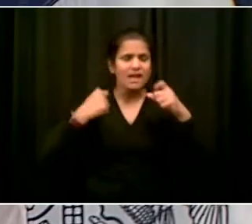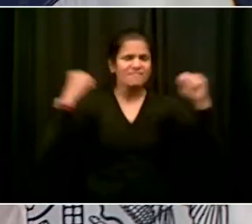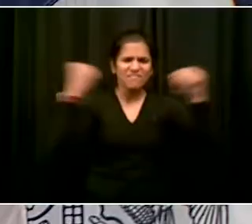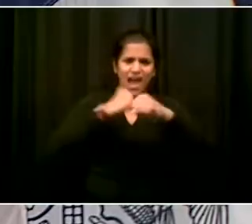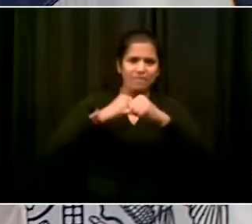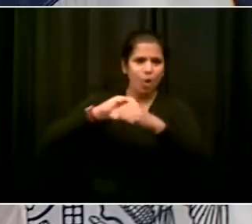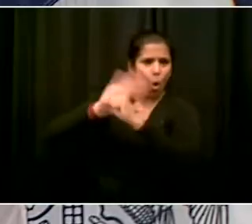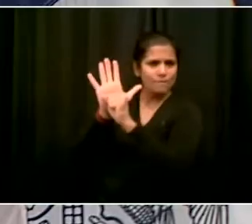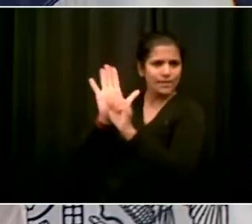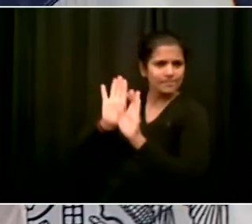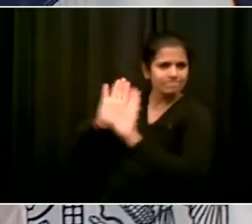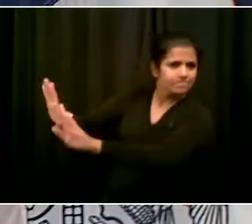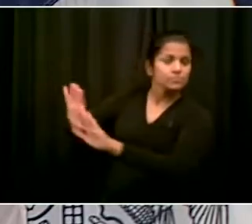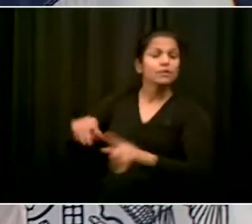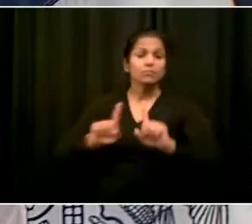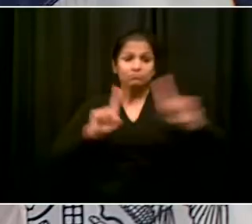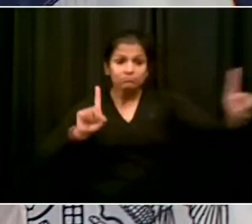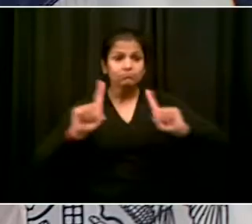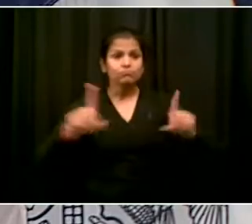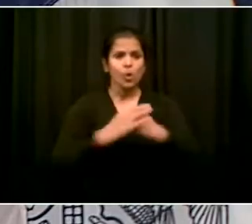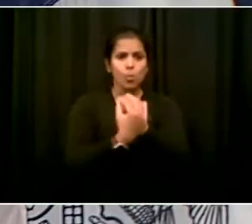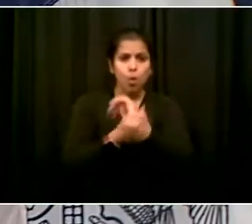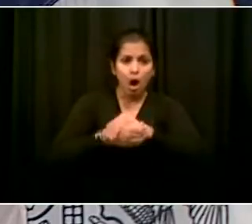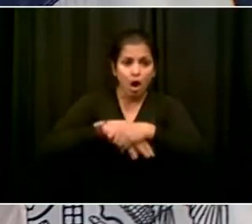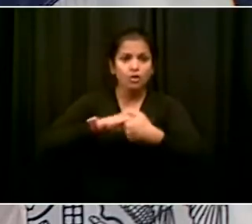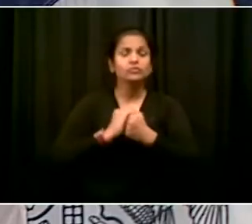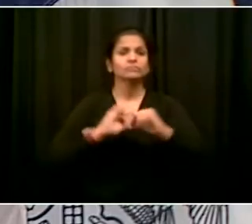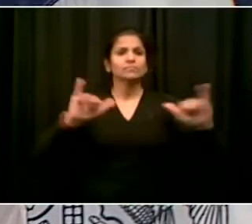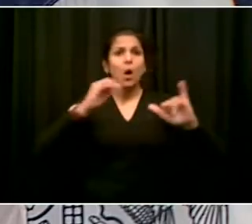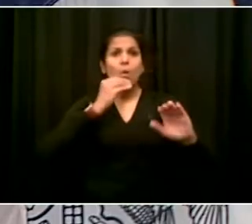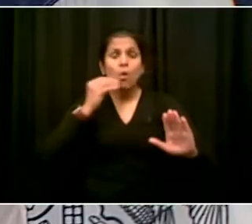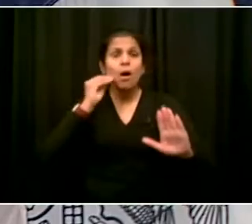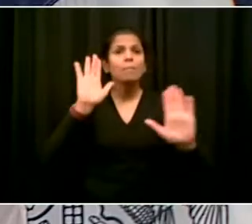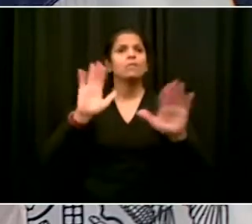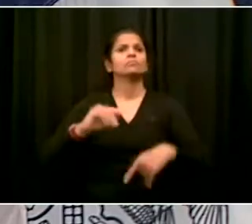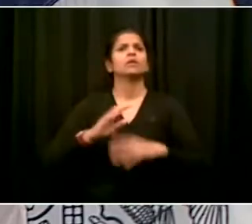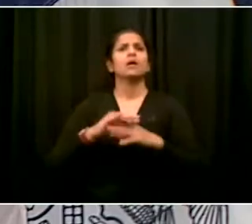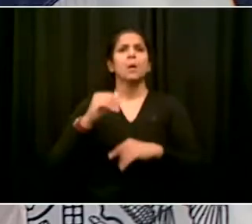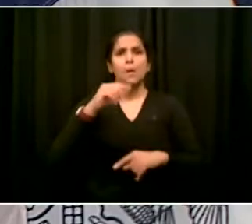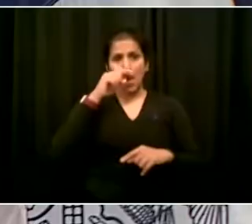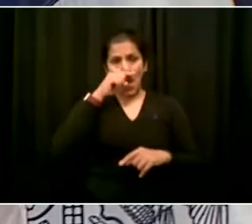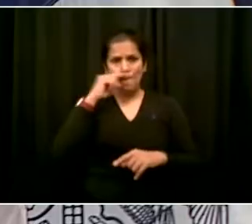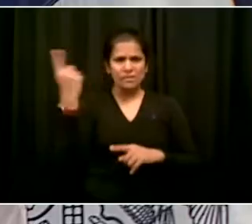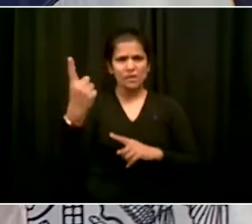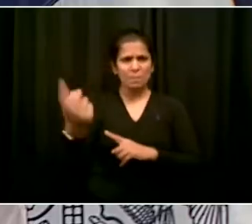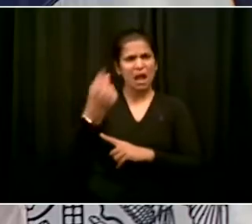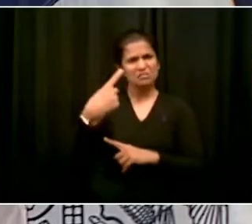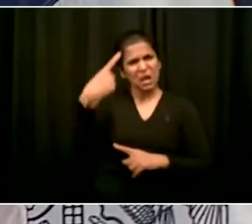EAARLIEER, ARE PEOPLE GOING TO GIVE UP BECAUSE THEY HAD HOPED? NO, I THINK